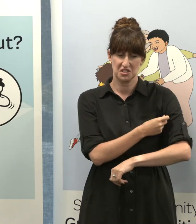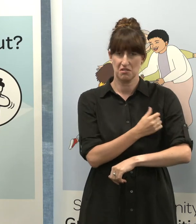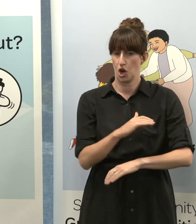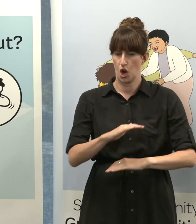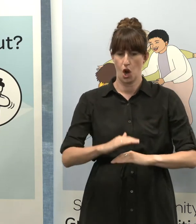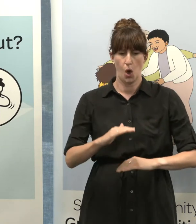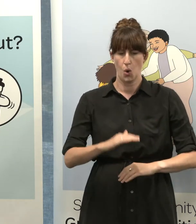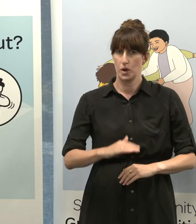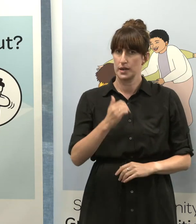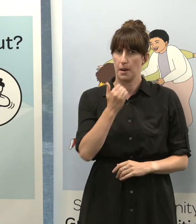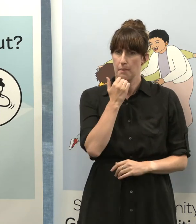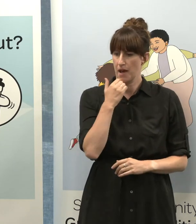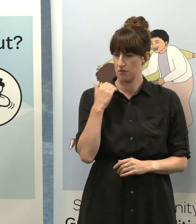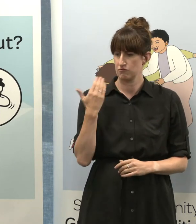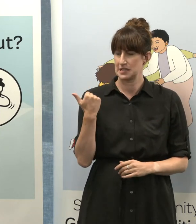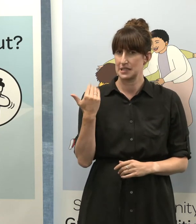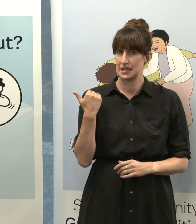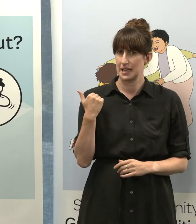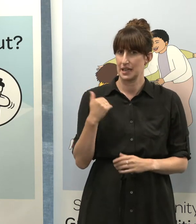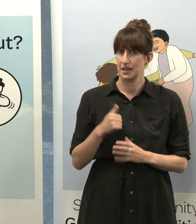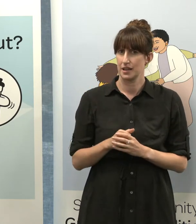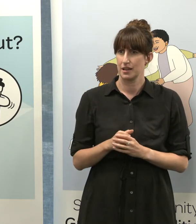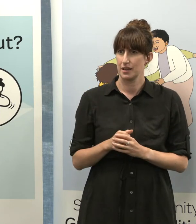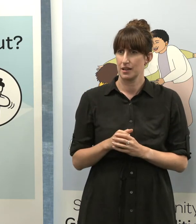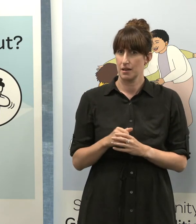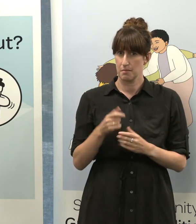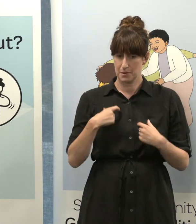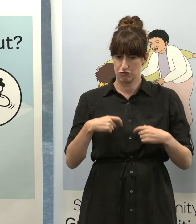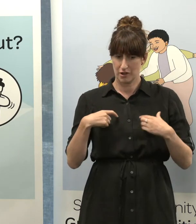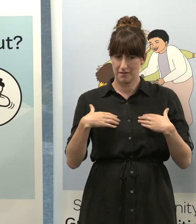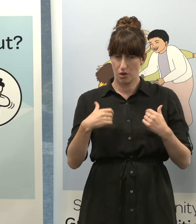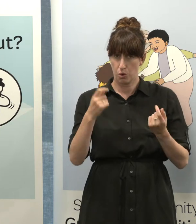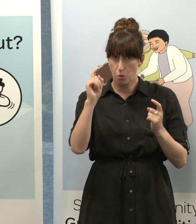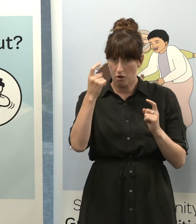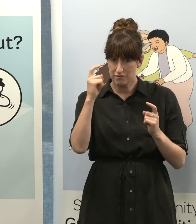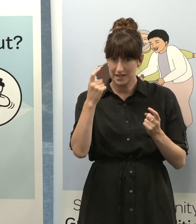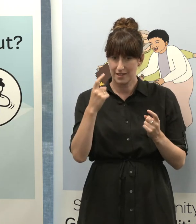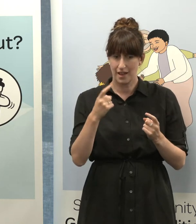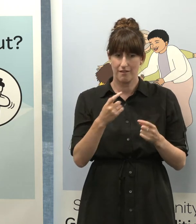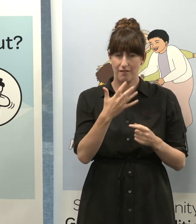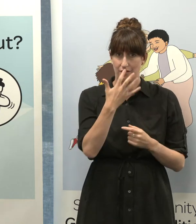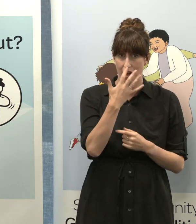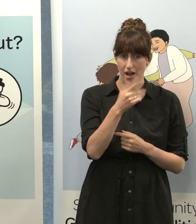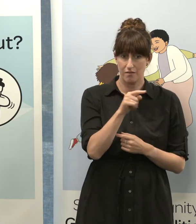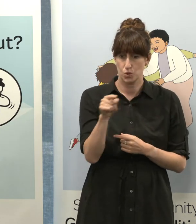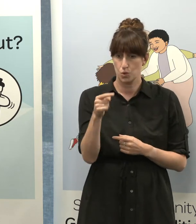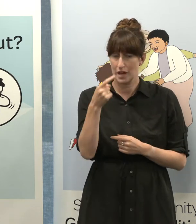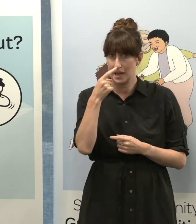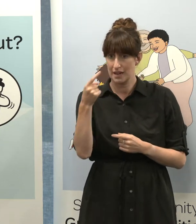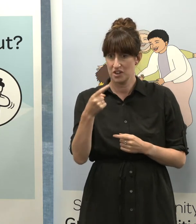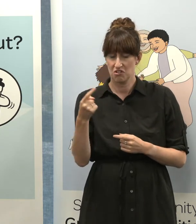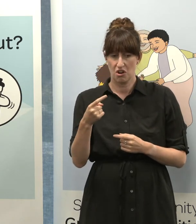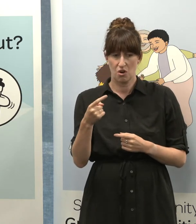The number of children getting vaccinated has not increased very much in the last few weeks, how concerned is the